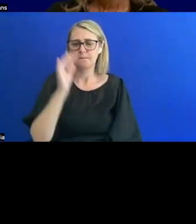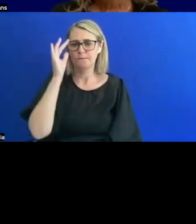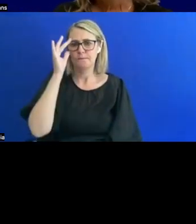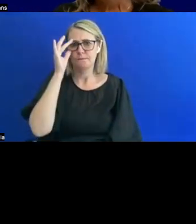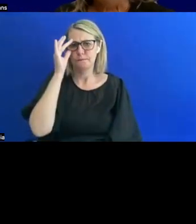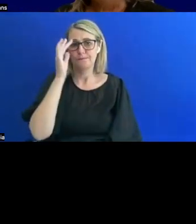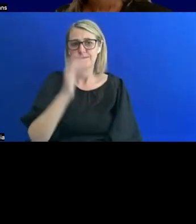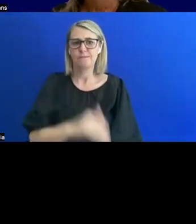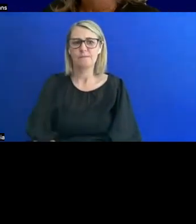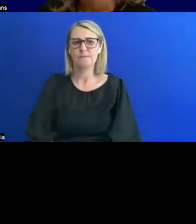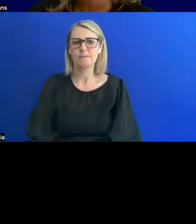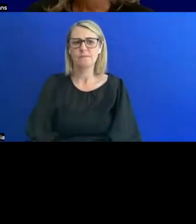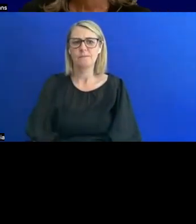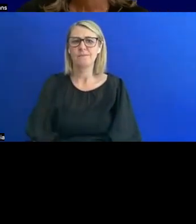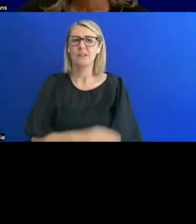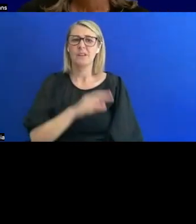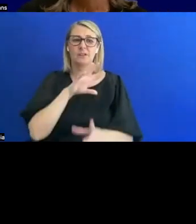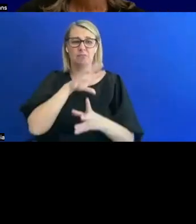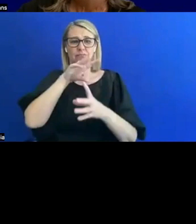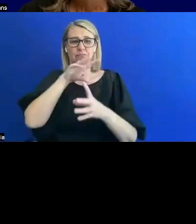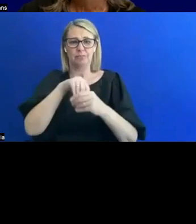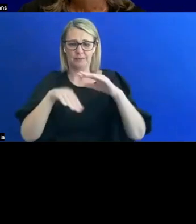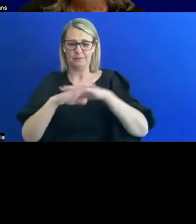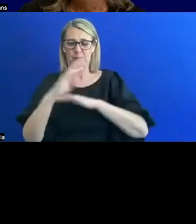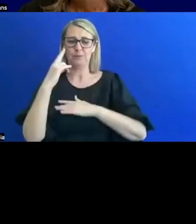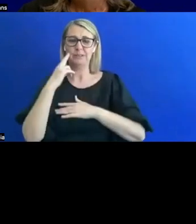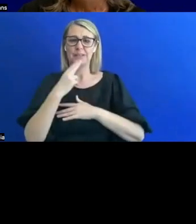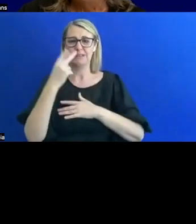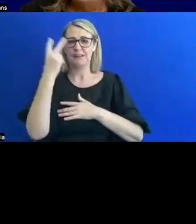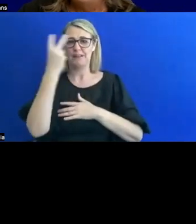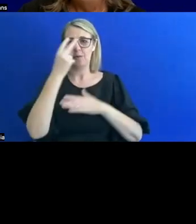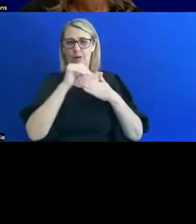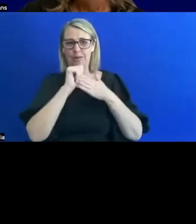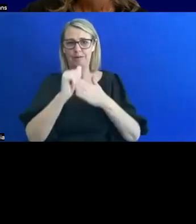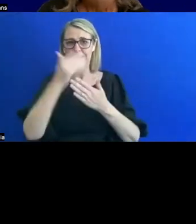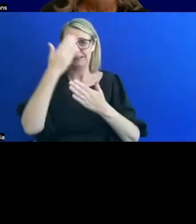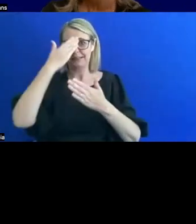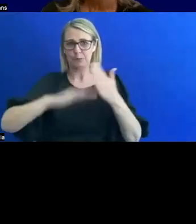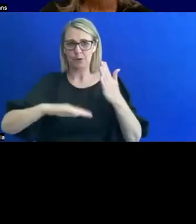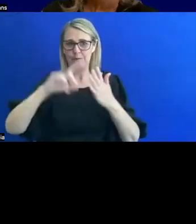To participate fully in the deafblind-led experience of clinical intervention,